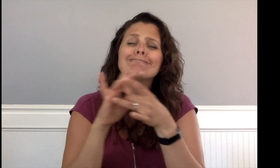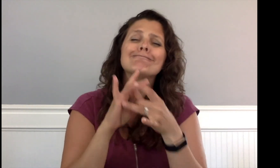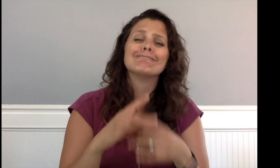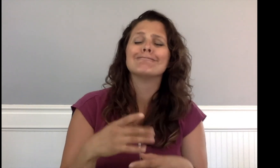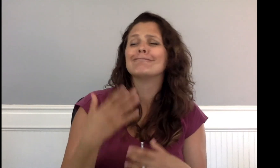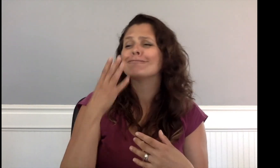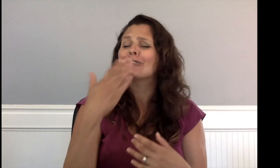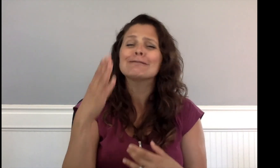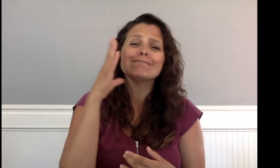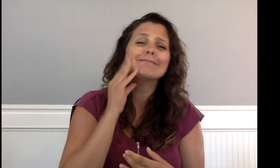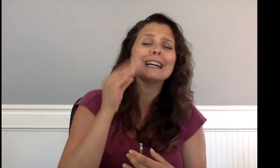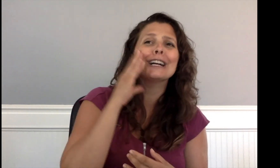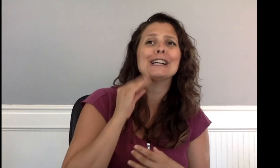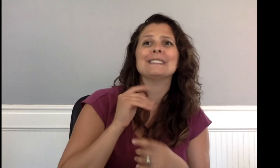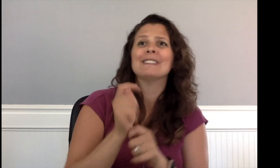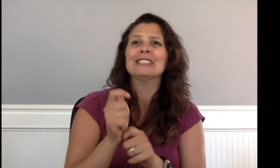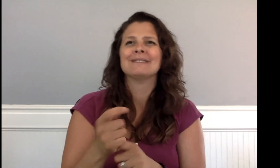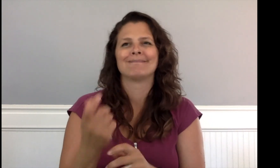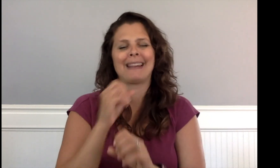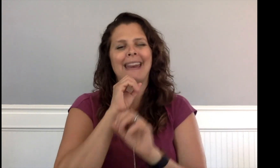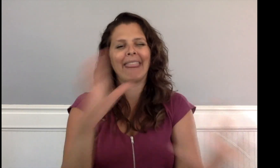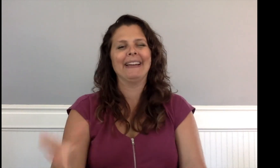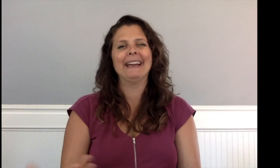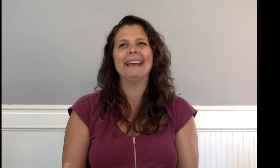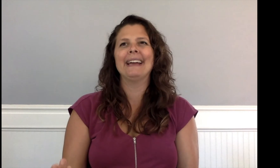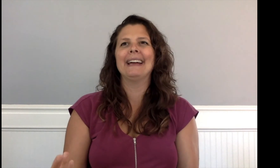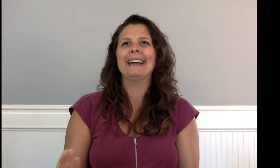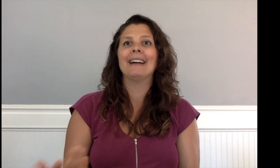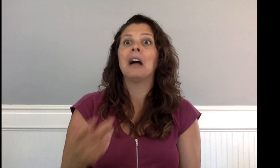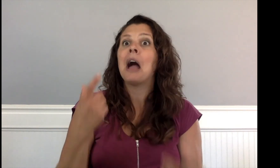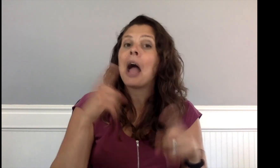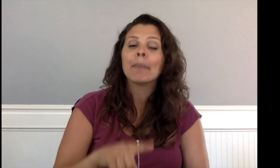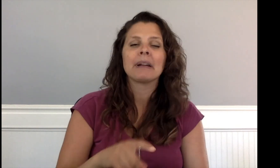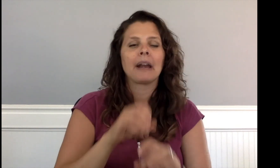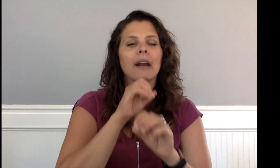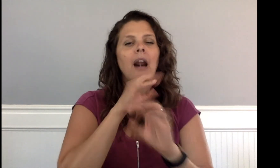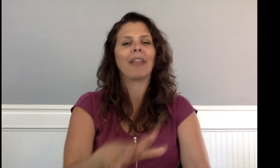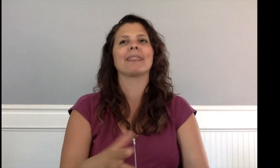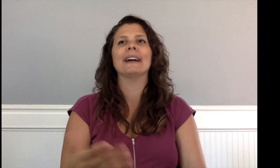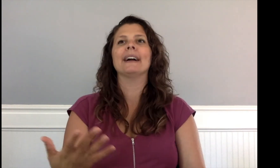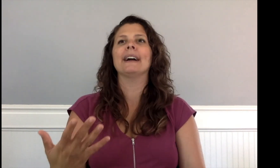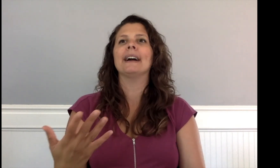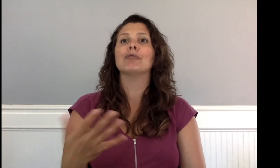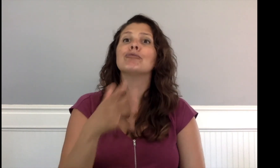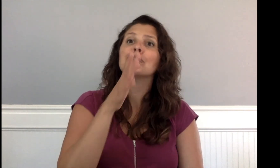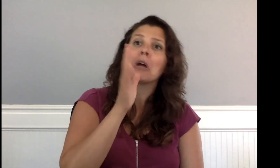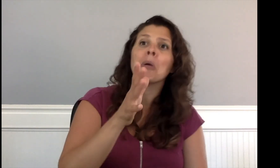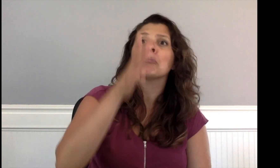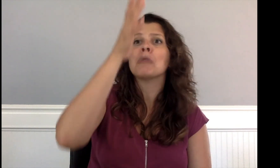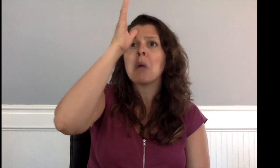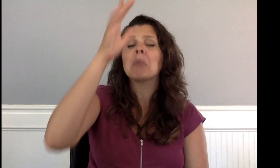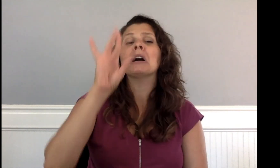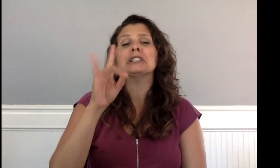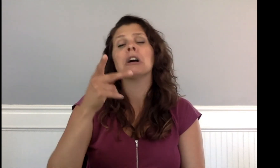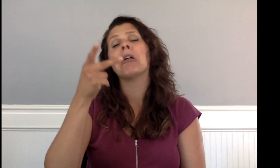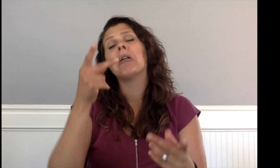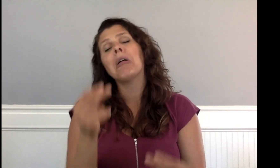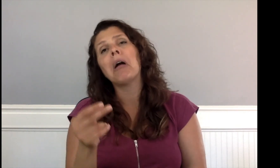over fishing. Nothing of the sort happened. In fact nothing much happened at all- although Grandma